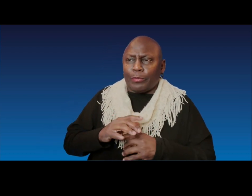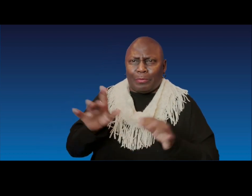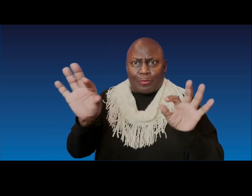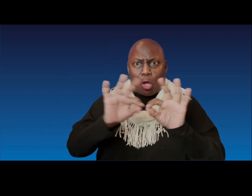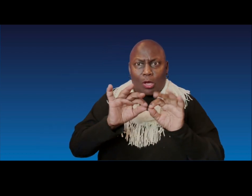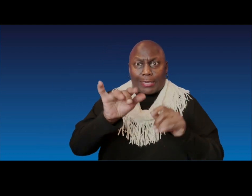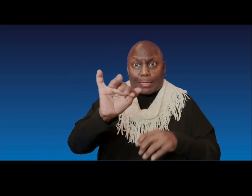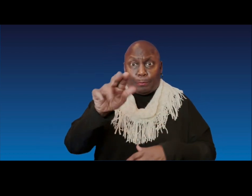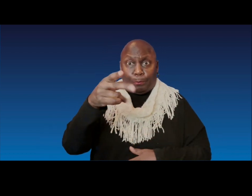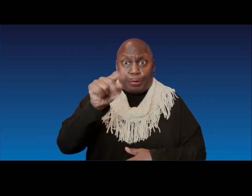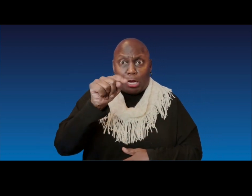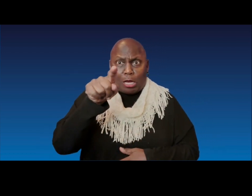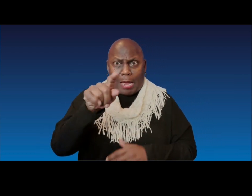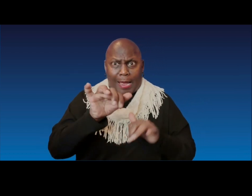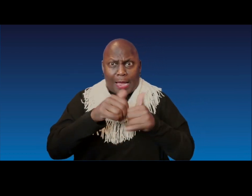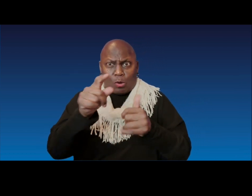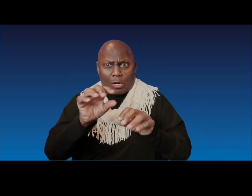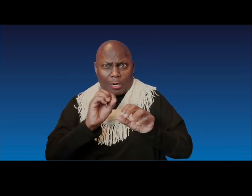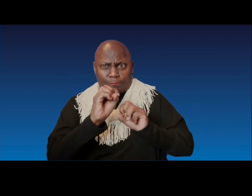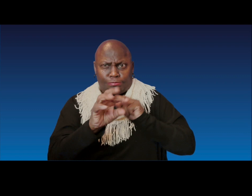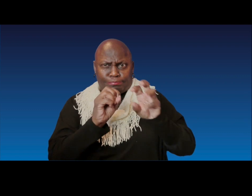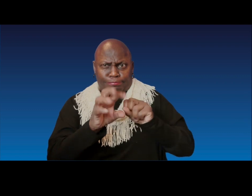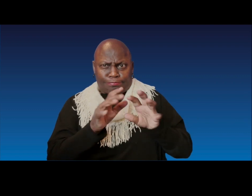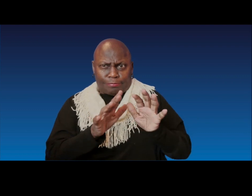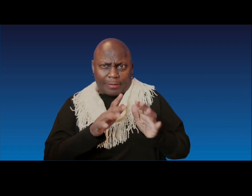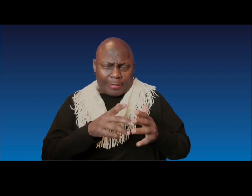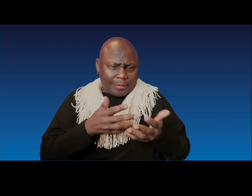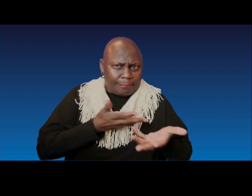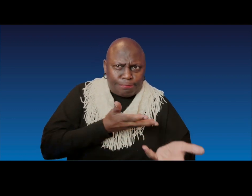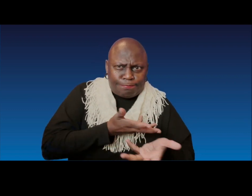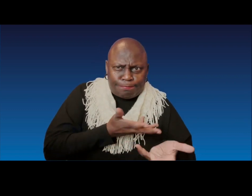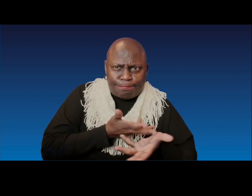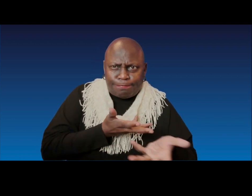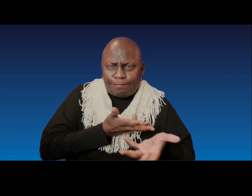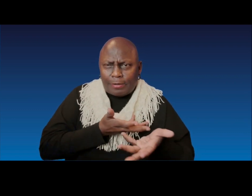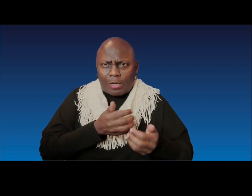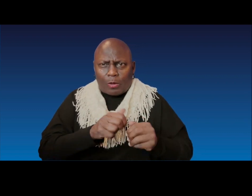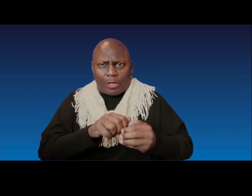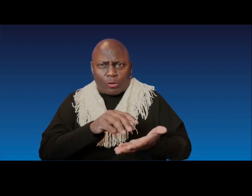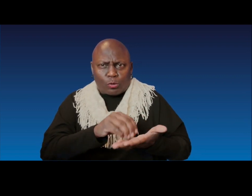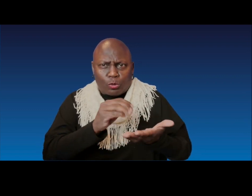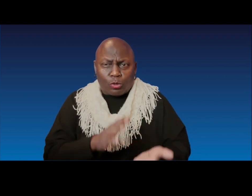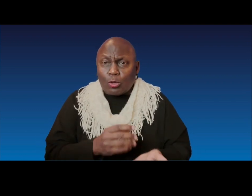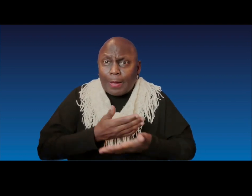and how this happens. Providing input and interacting with students